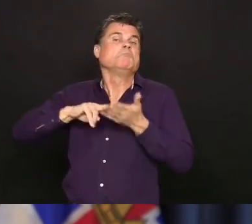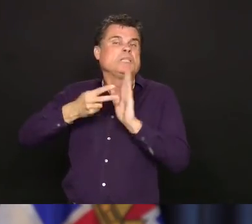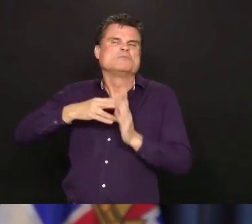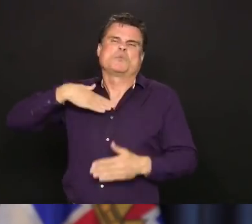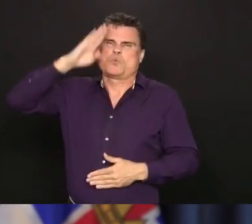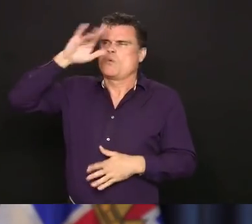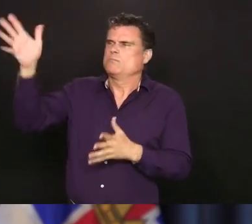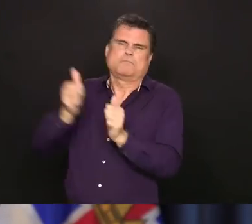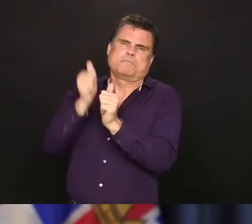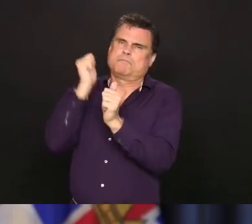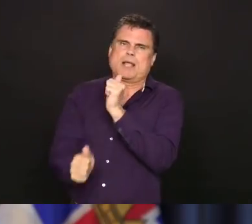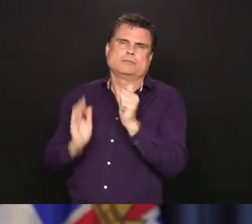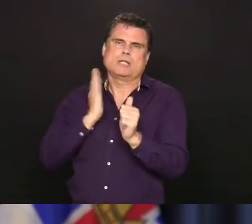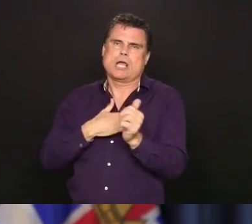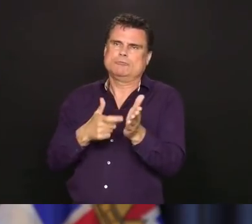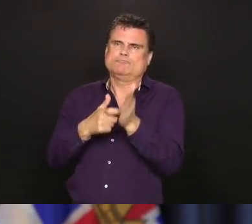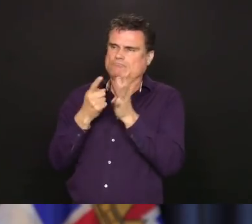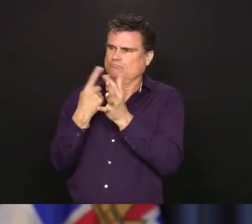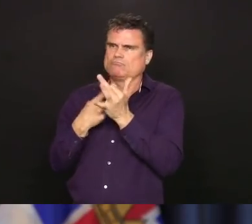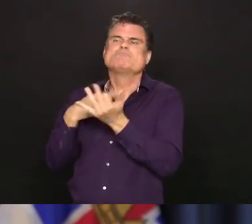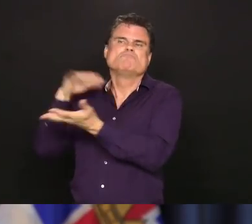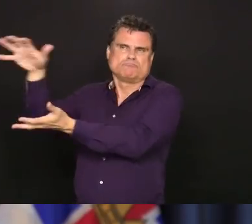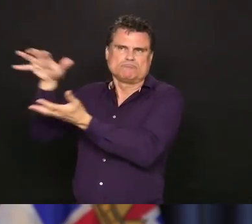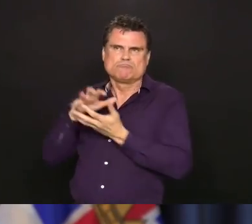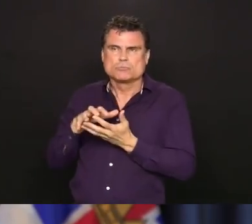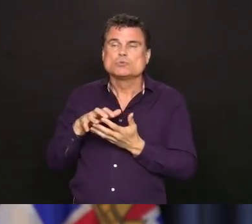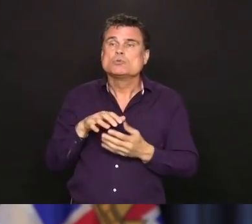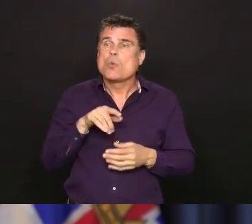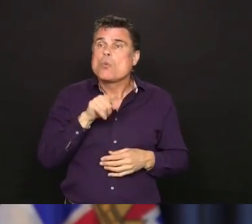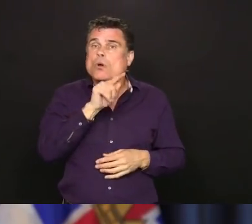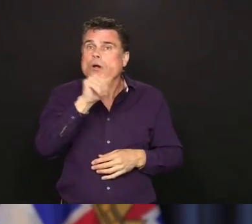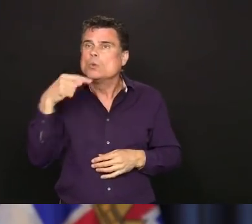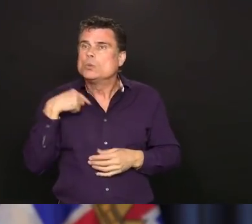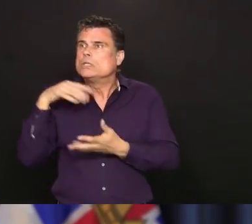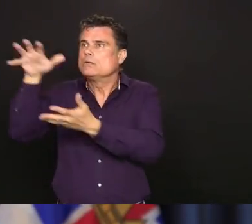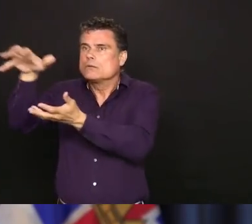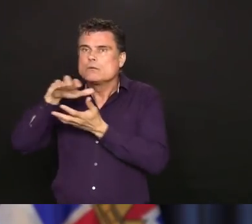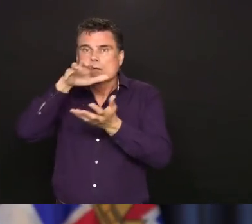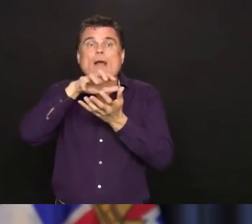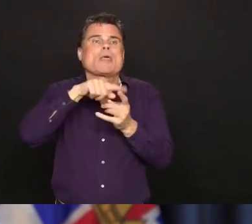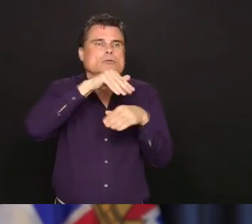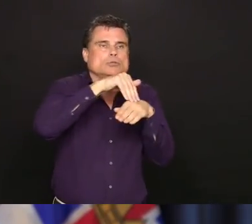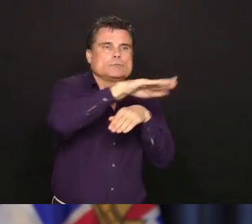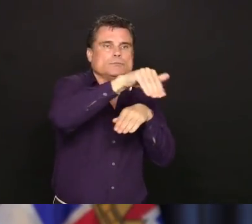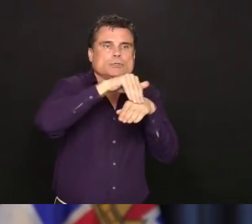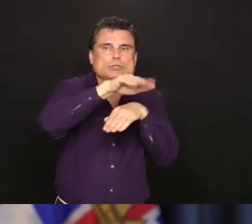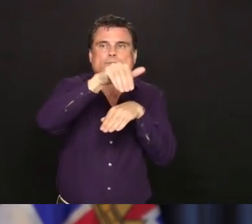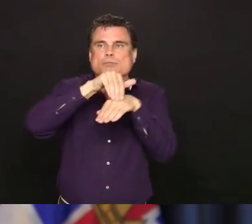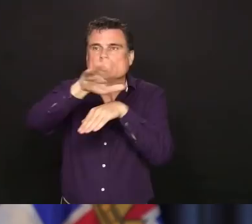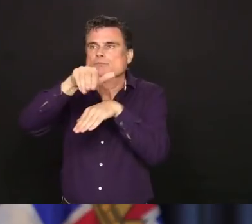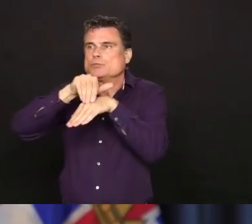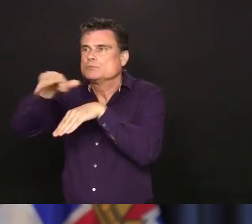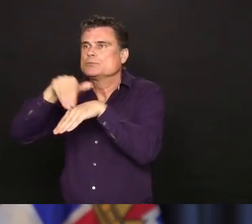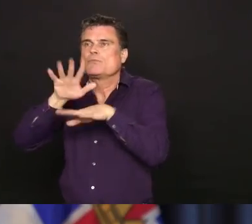to date as to where we are and the extraordinary efforts being led by both the health authorities and the